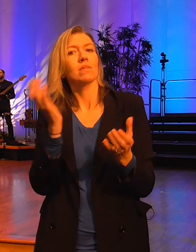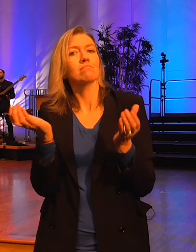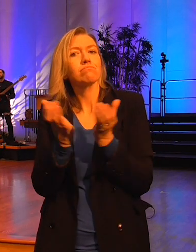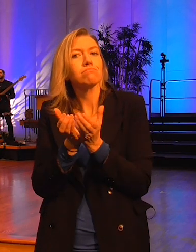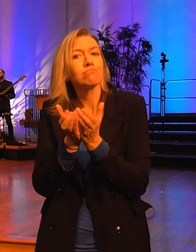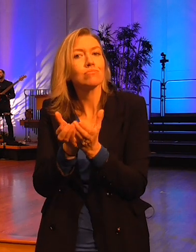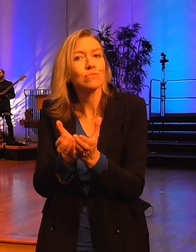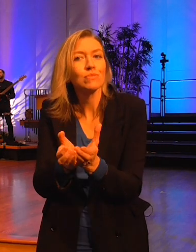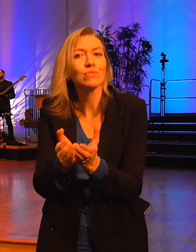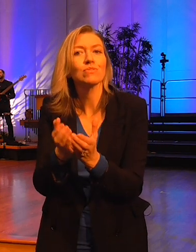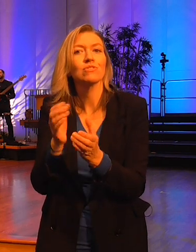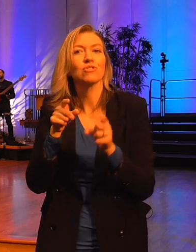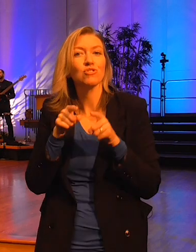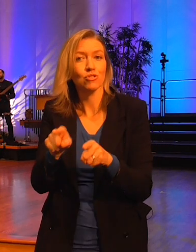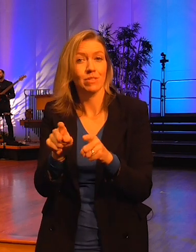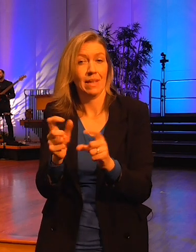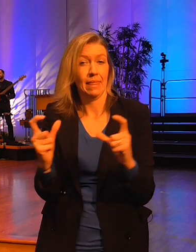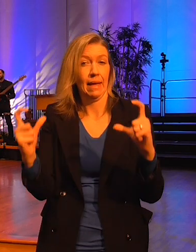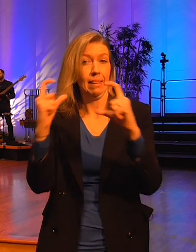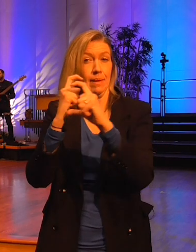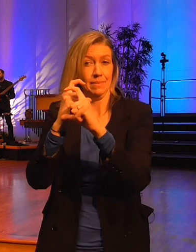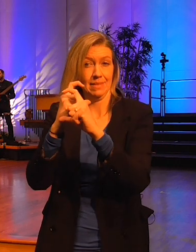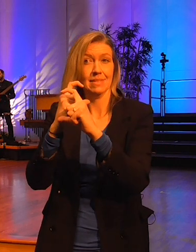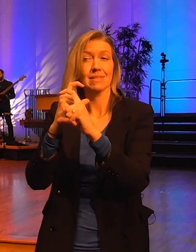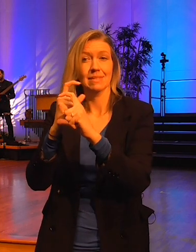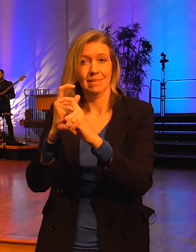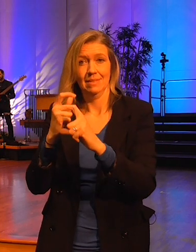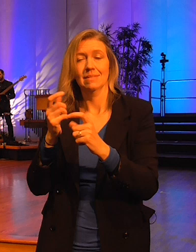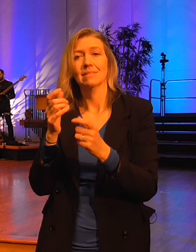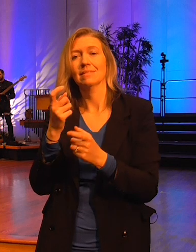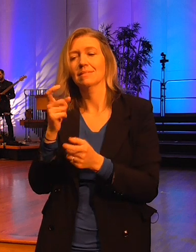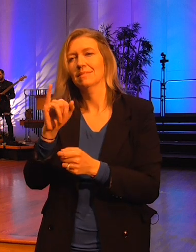there's a lot of other ports we're going to stop in and check on in Norway and other things and